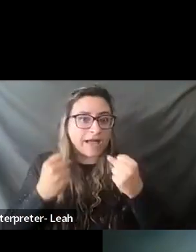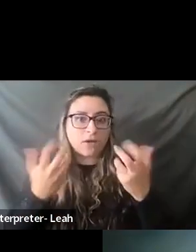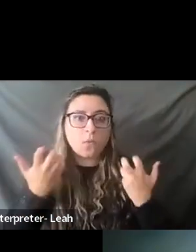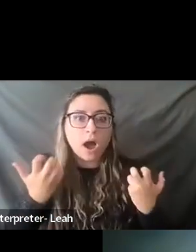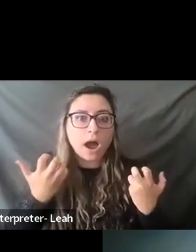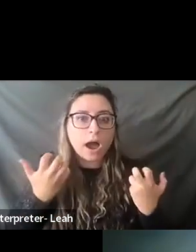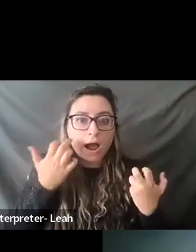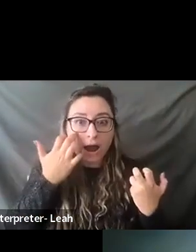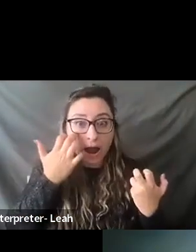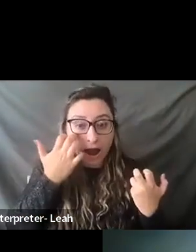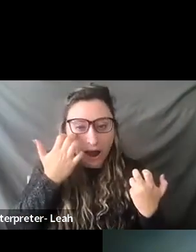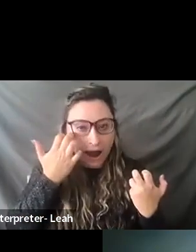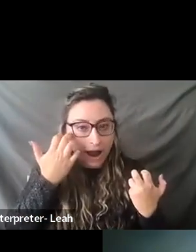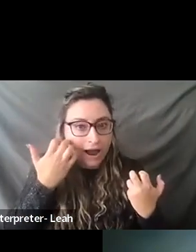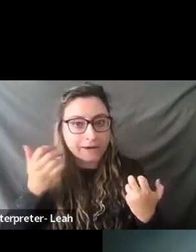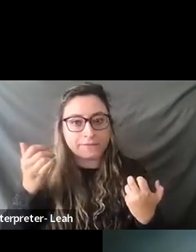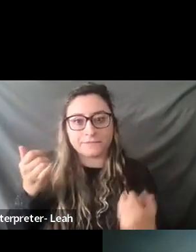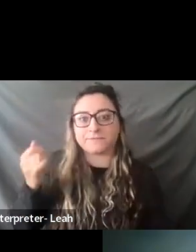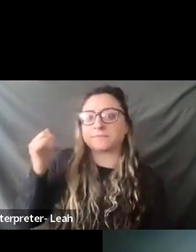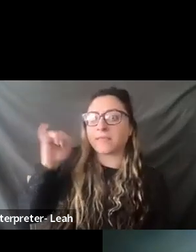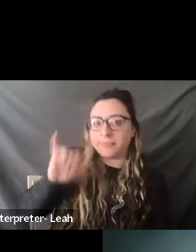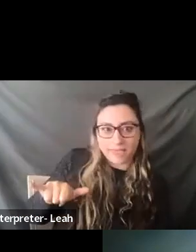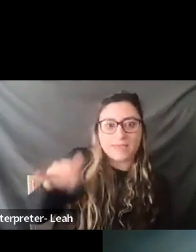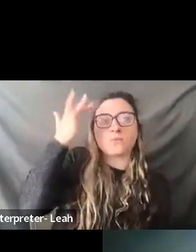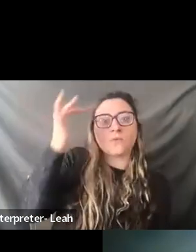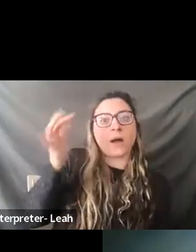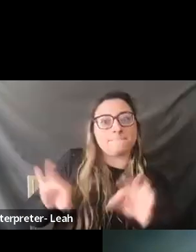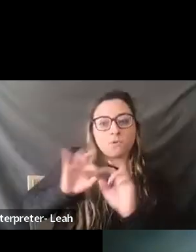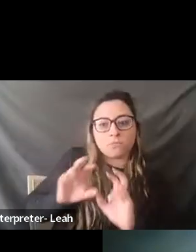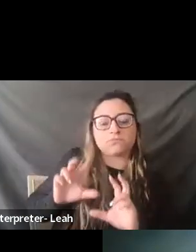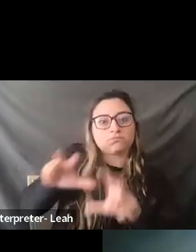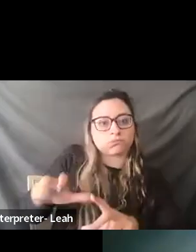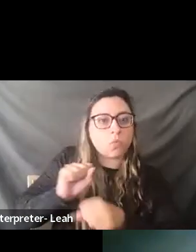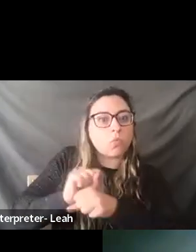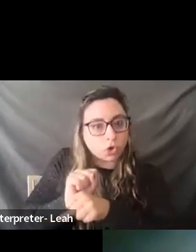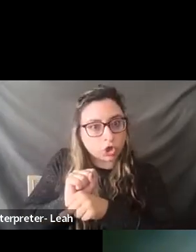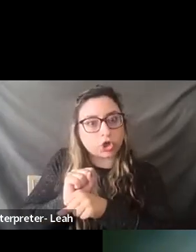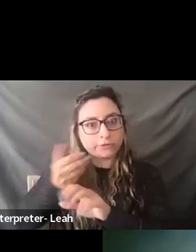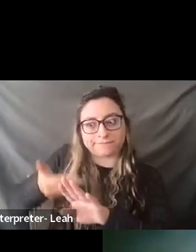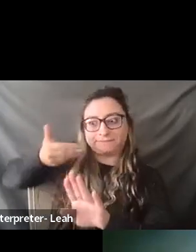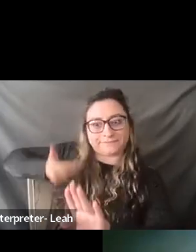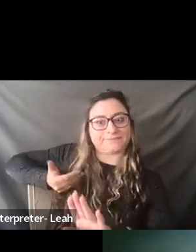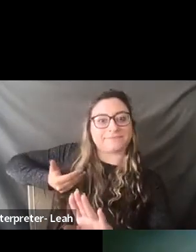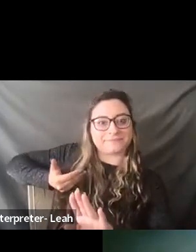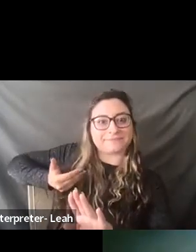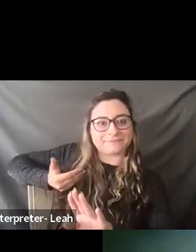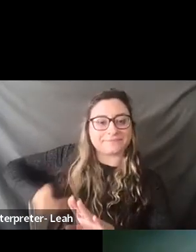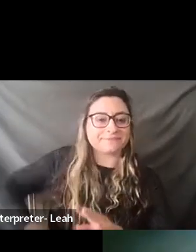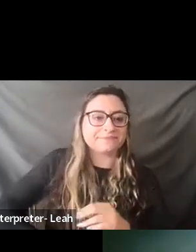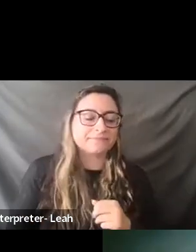I think we all agree, trust, building relationships take time, yet there is the sense of an urgent rush with COVID or any disaster. You want it to happen fast. And I guess -- [ Speaking Simultaneously ] first.